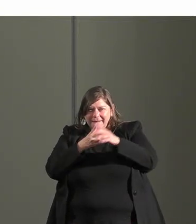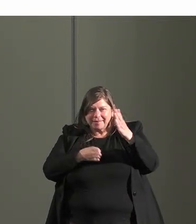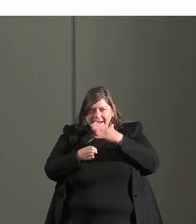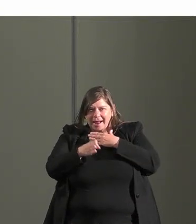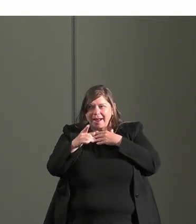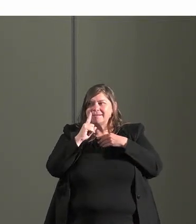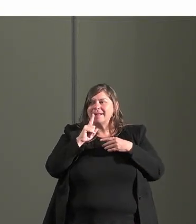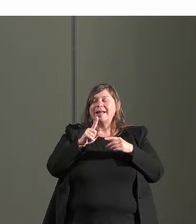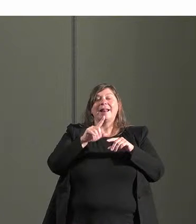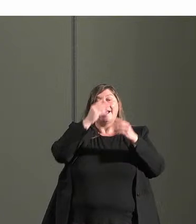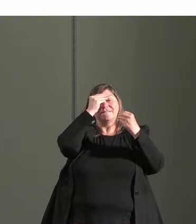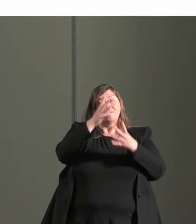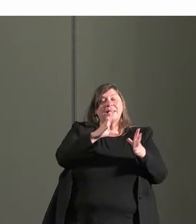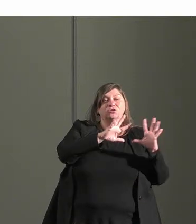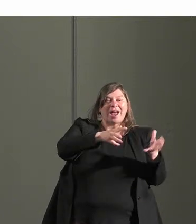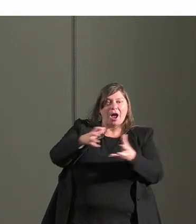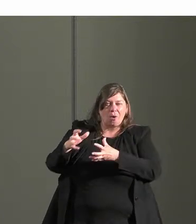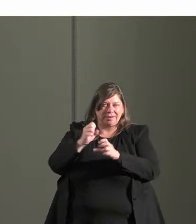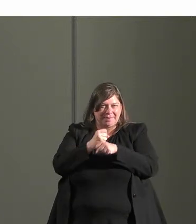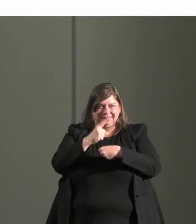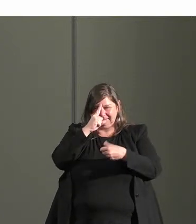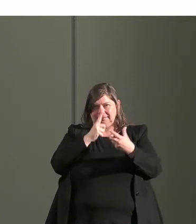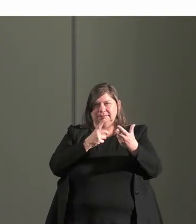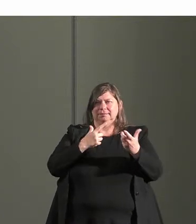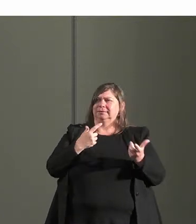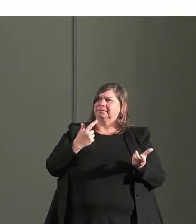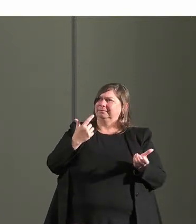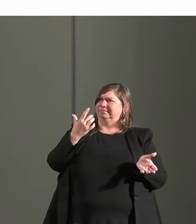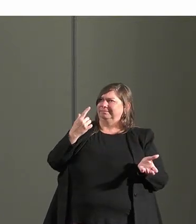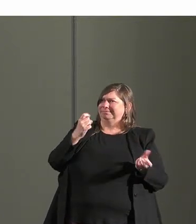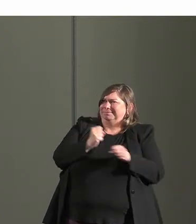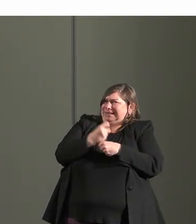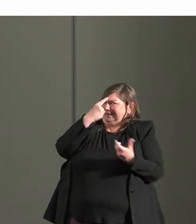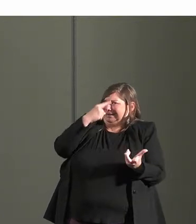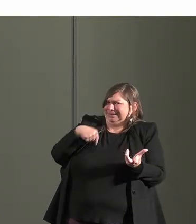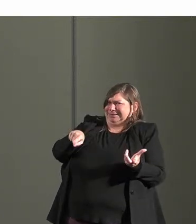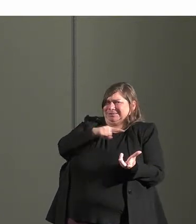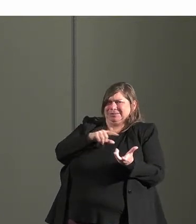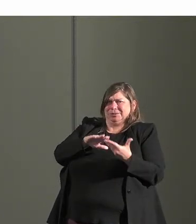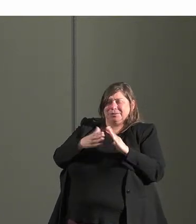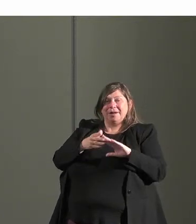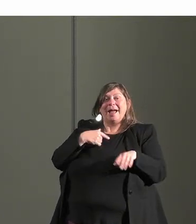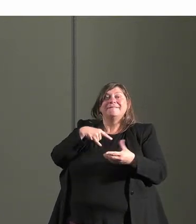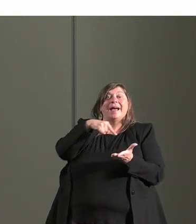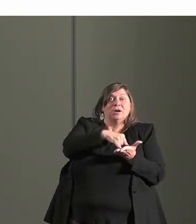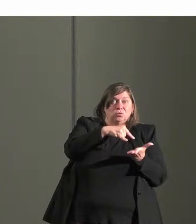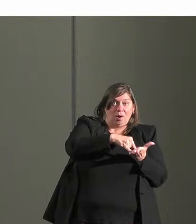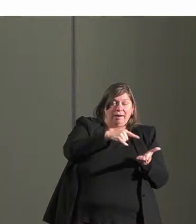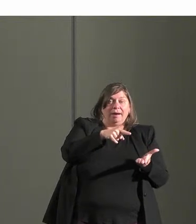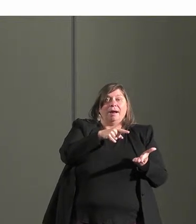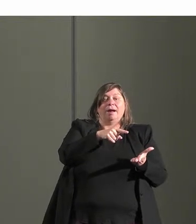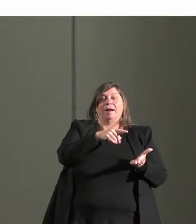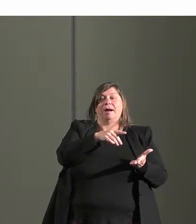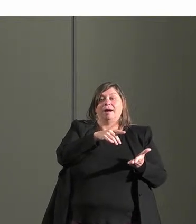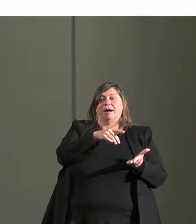and ea navigate and have the information categorized in a way that make sense to the community.